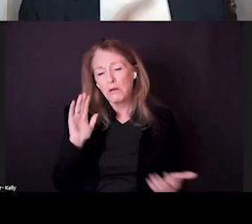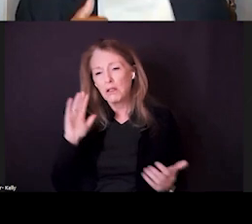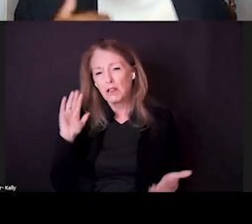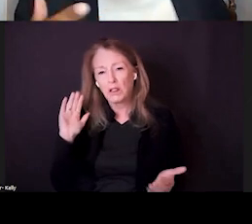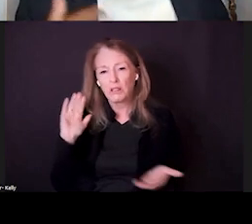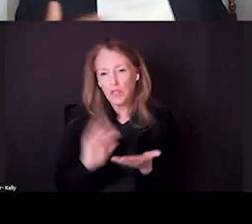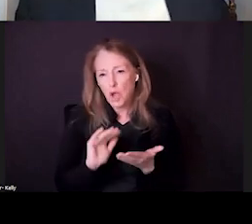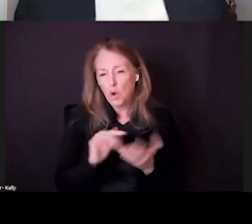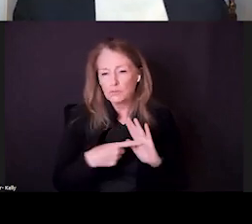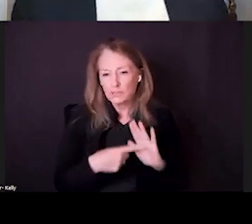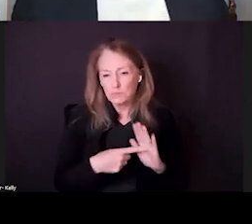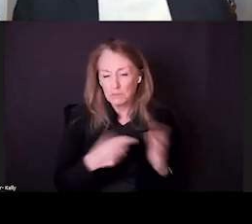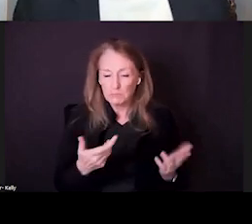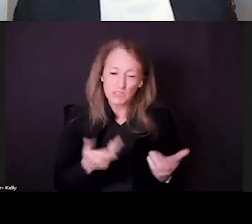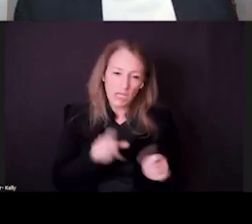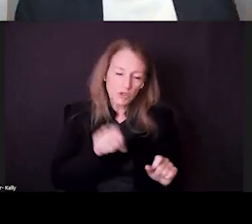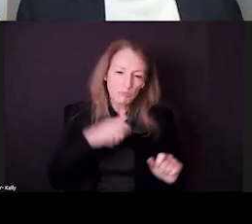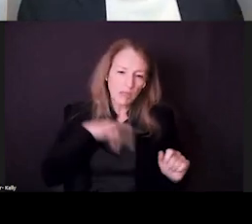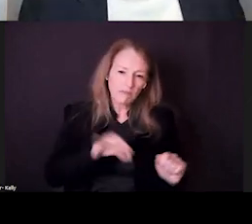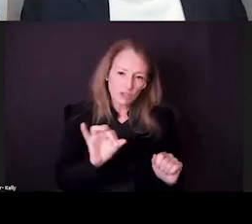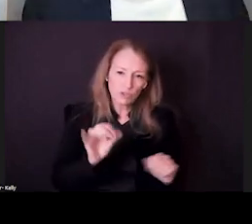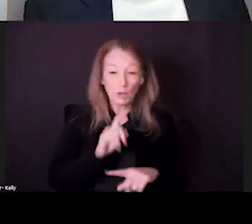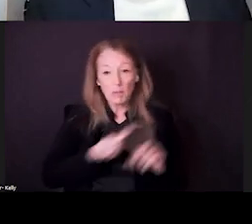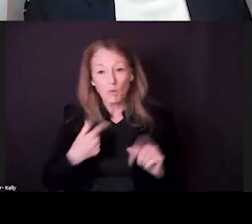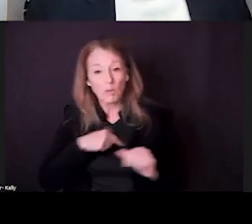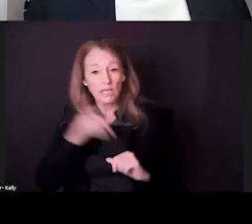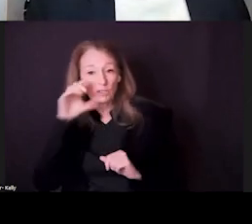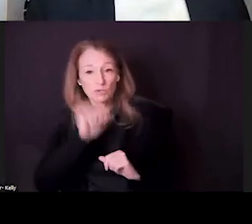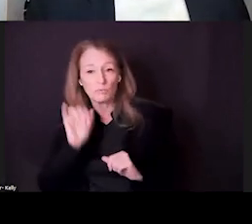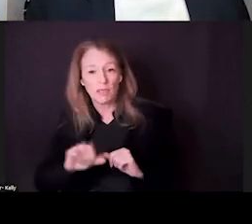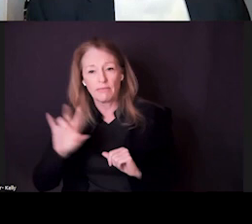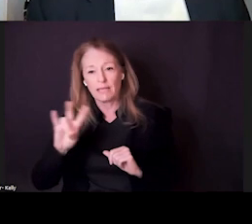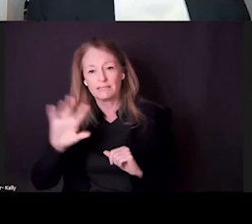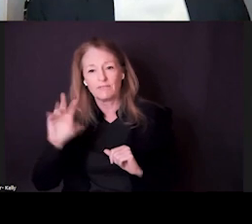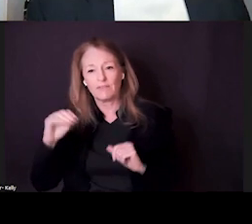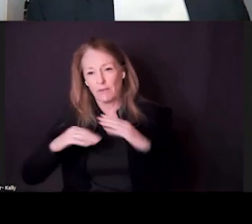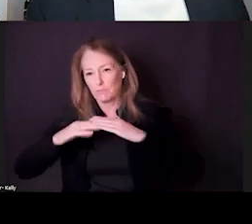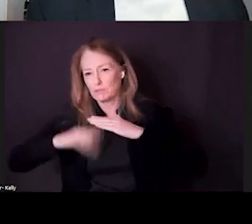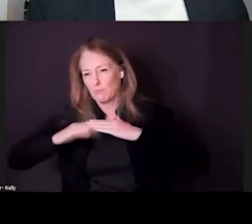THAT CAN BENEFIT. WE ASSUME THAT THE 75% HERE DON'T MEET